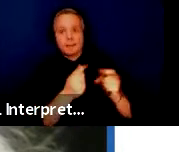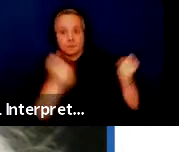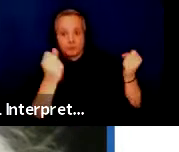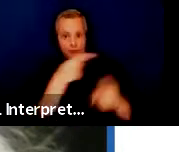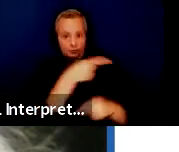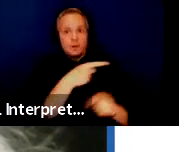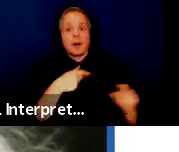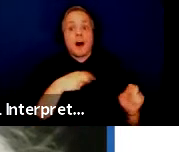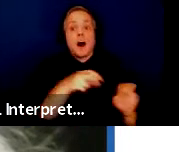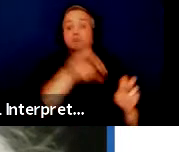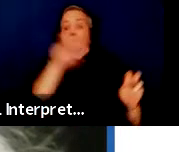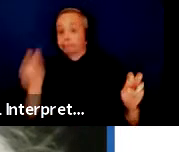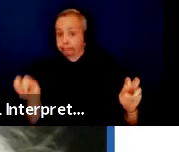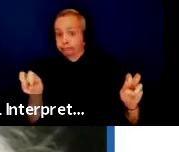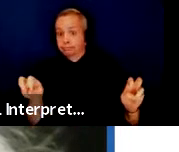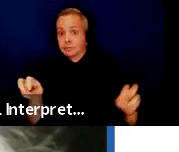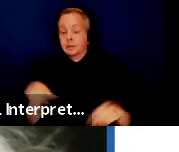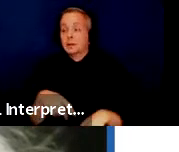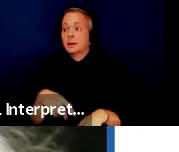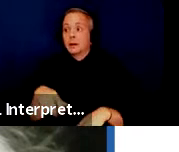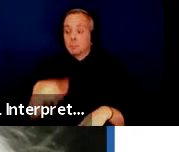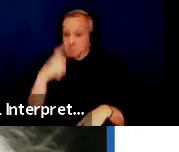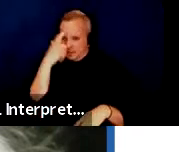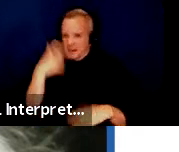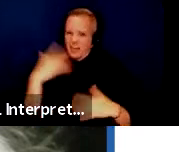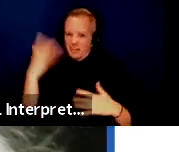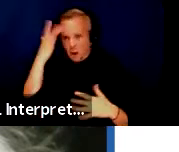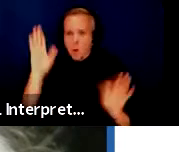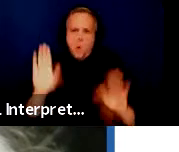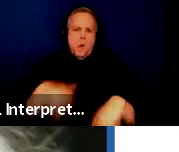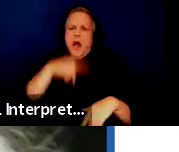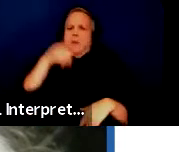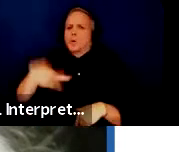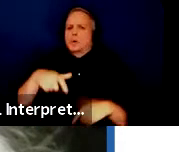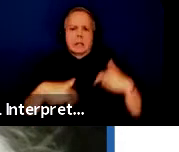INVINCIBLE AT THAT TIME, NOT WEARING A SEATBELT.